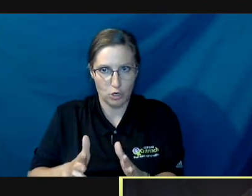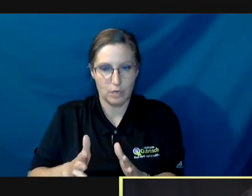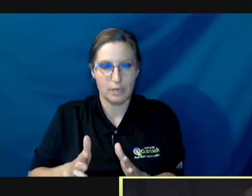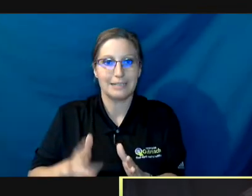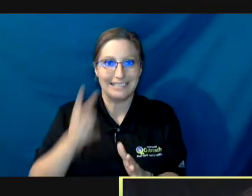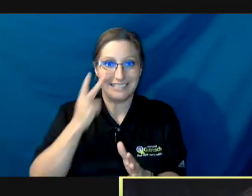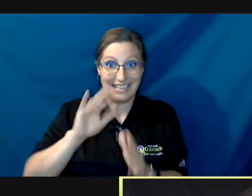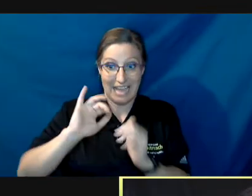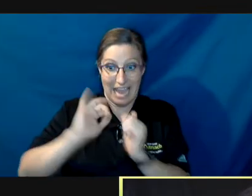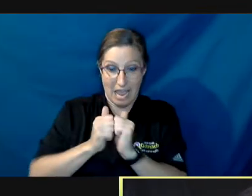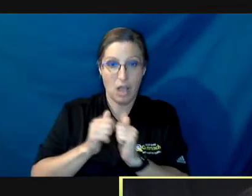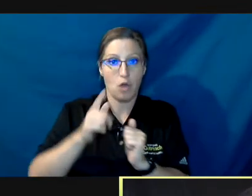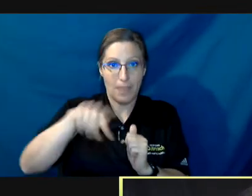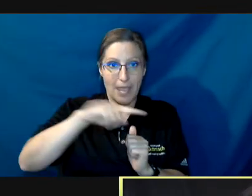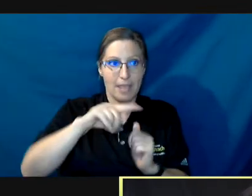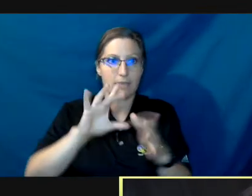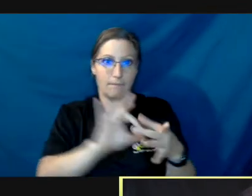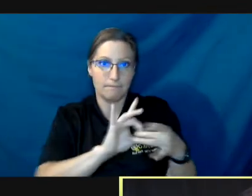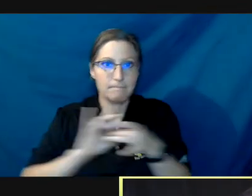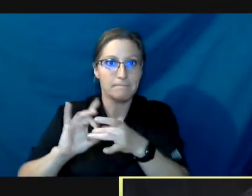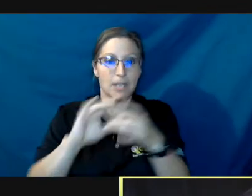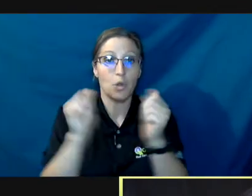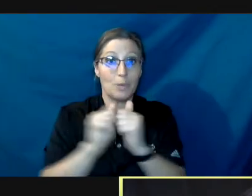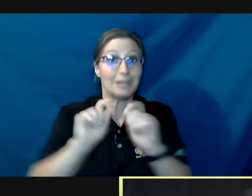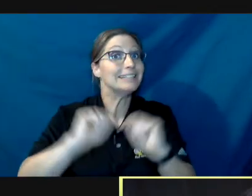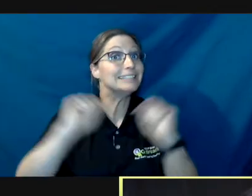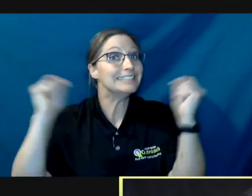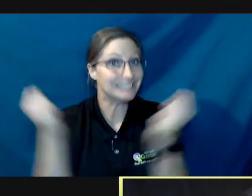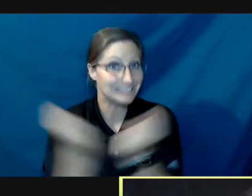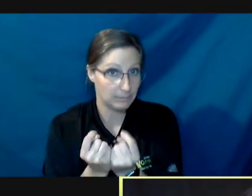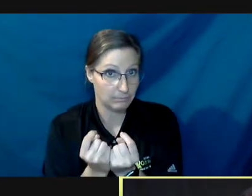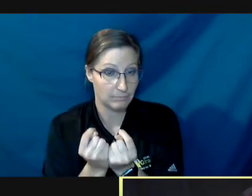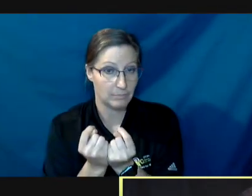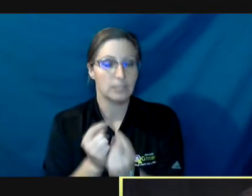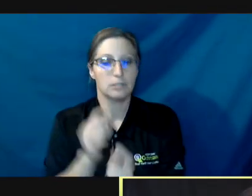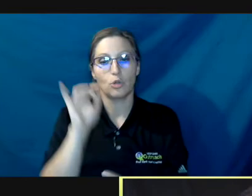That rubric that we've developed is really will support